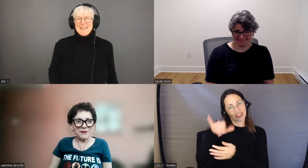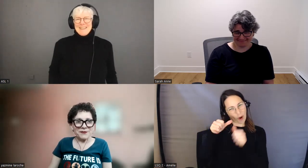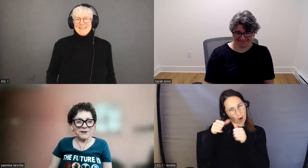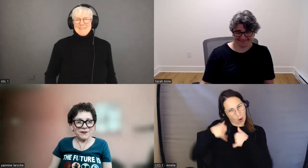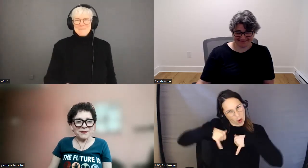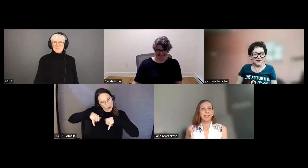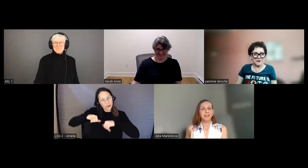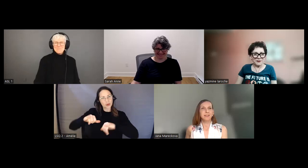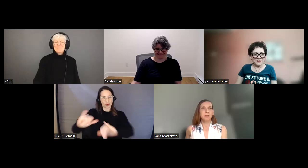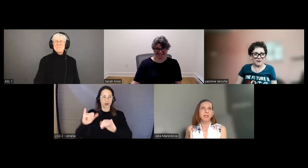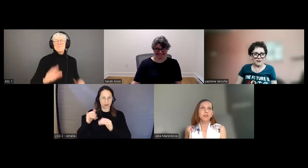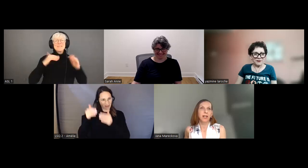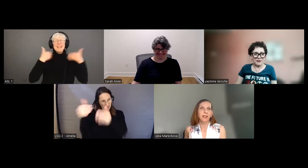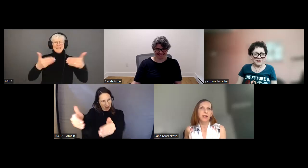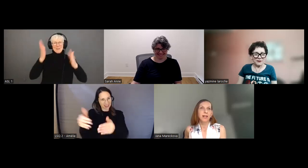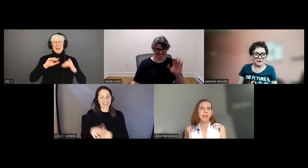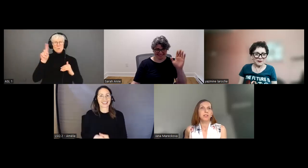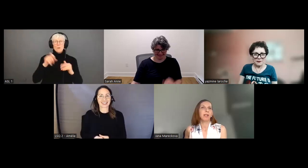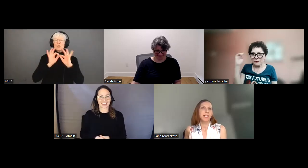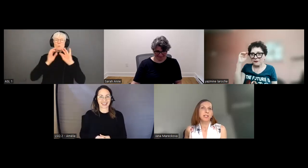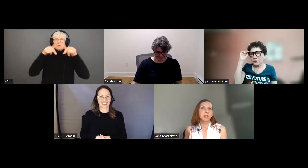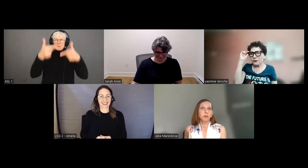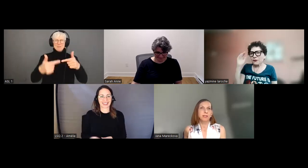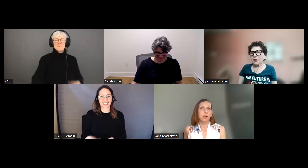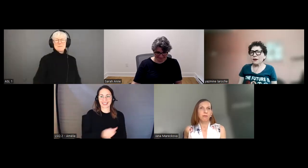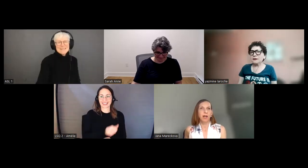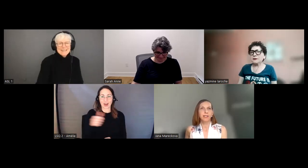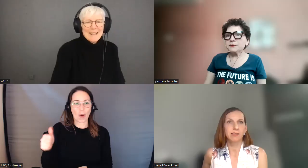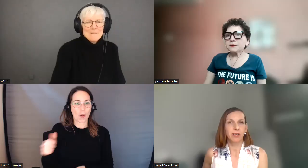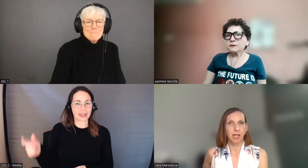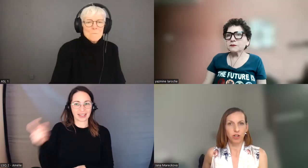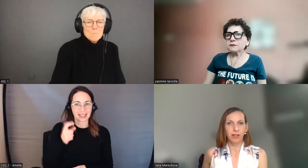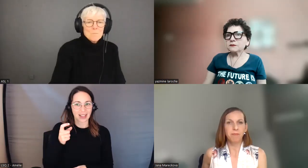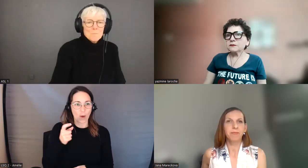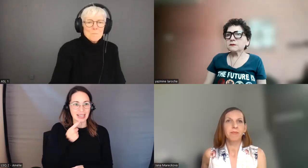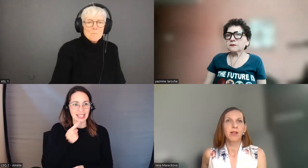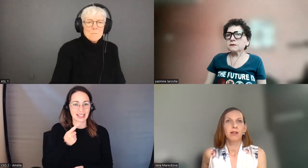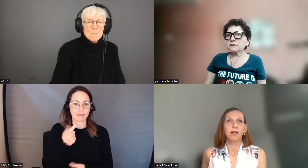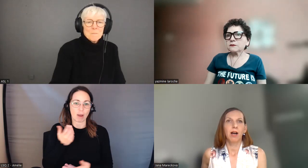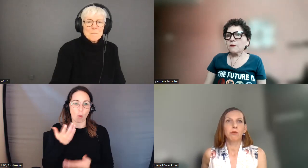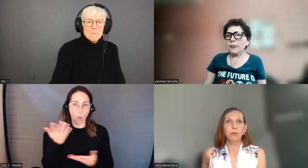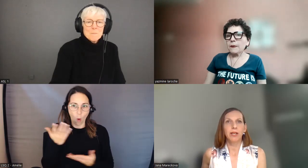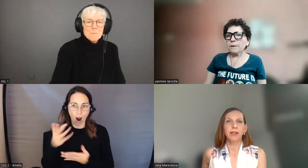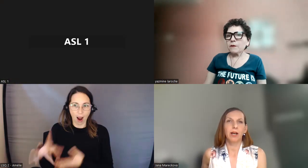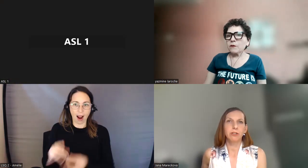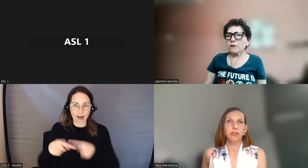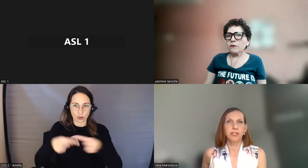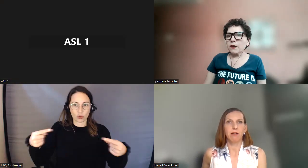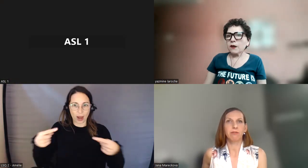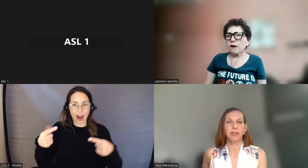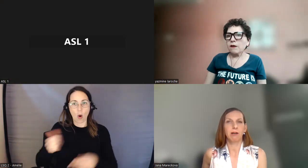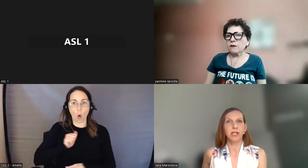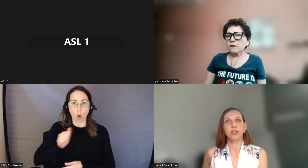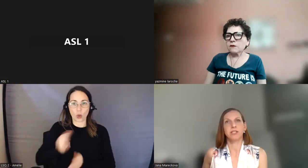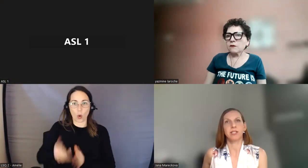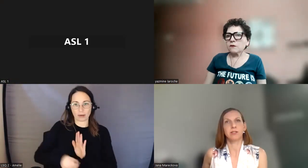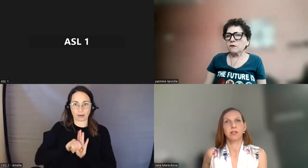you the next question is related to self-identification how do we encourage staff in our agencies